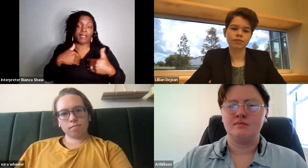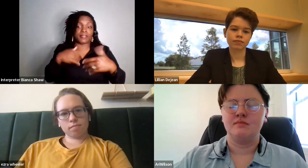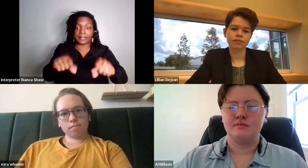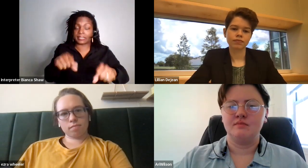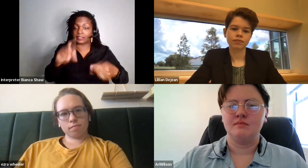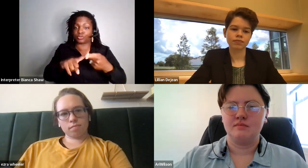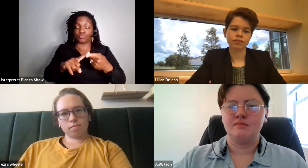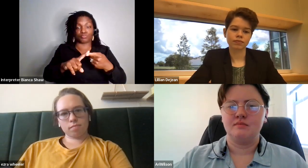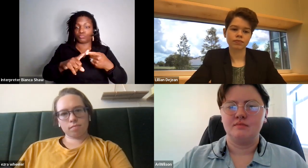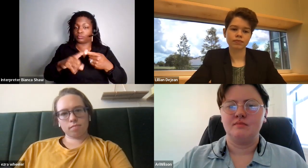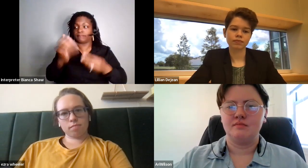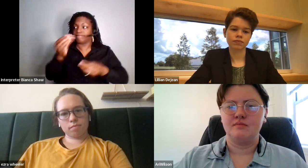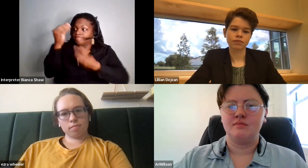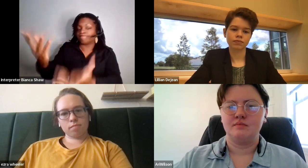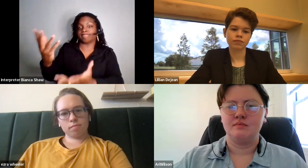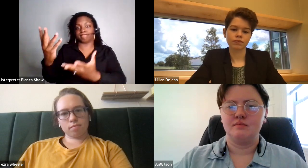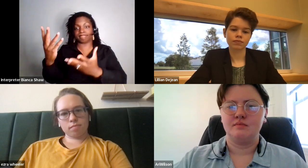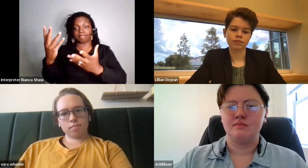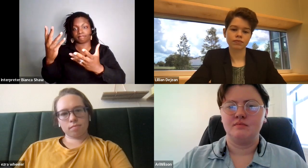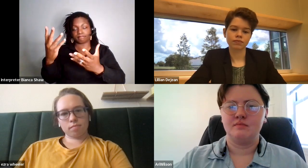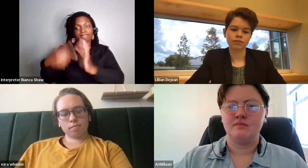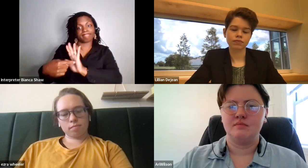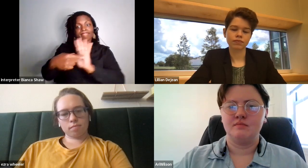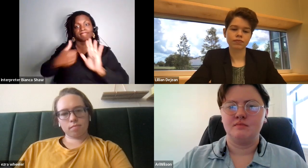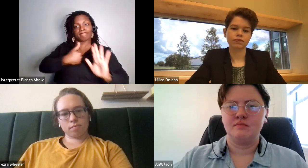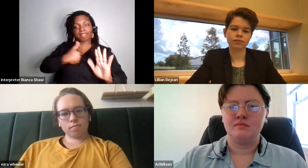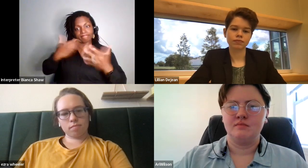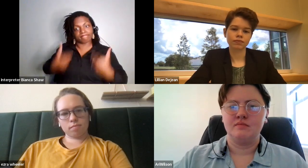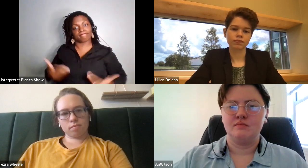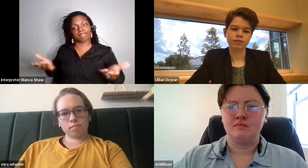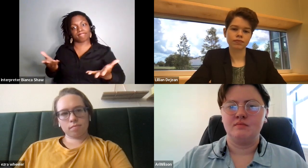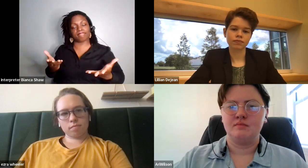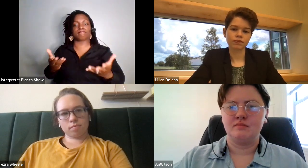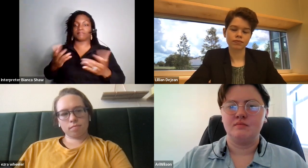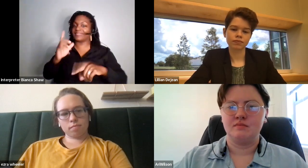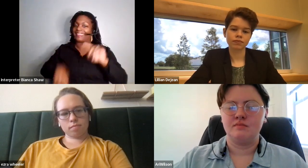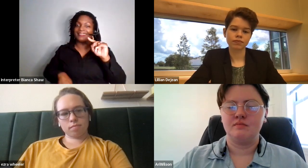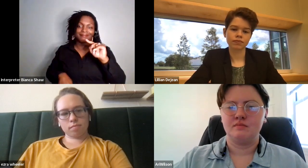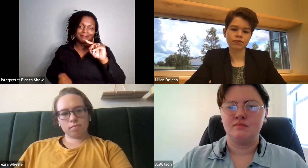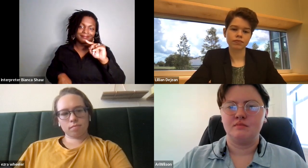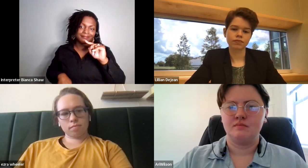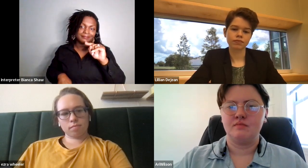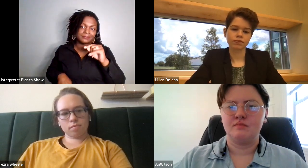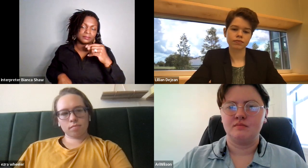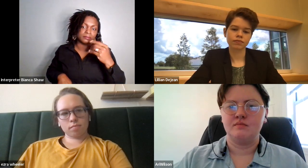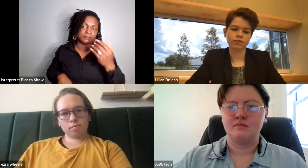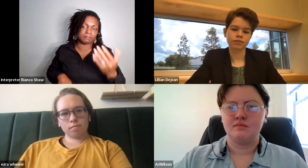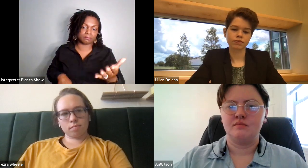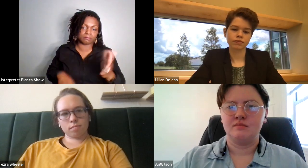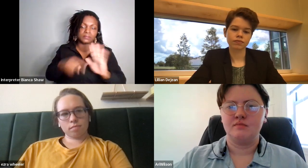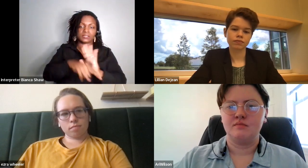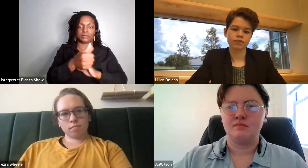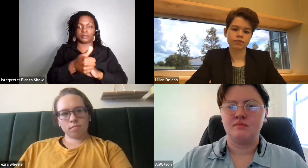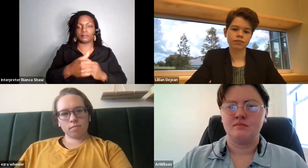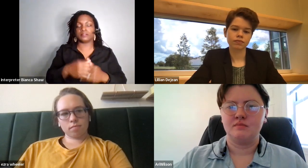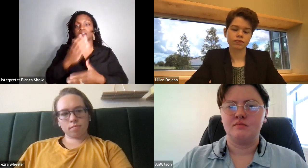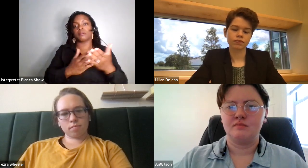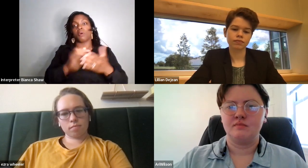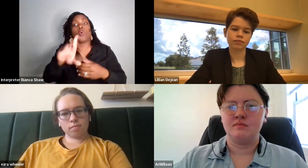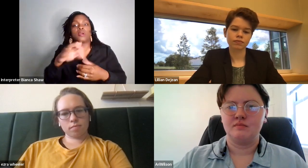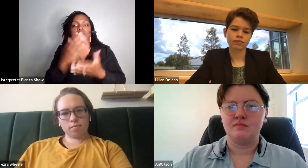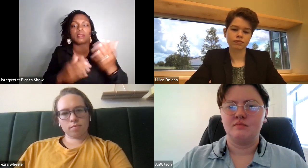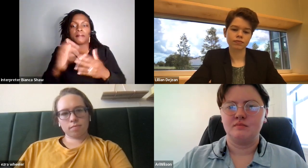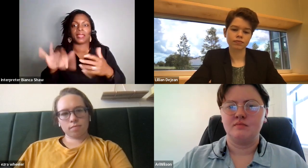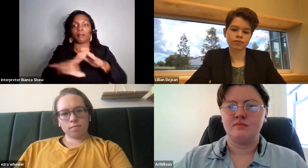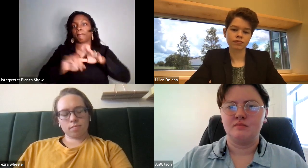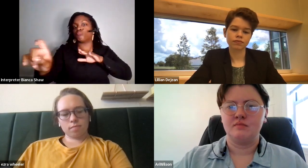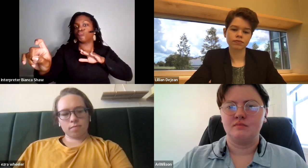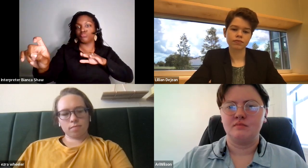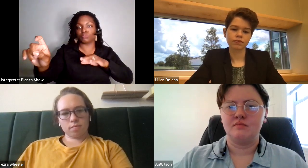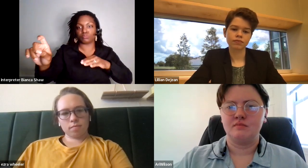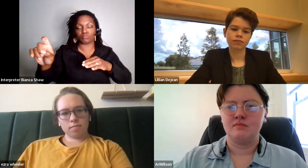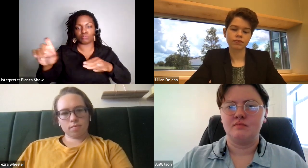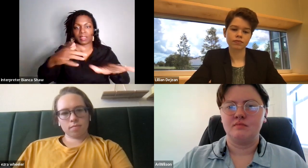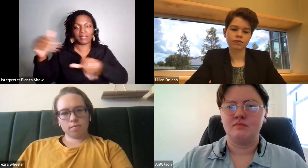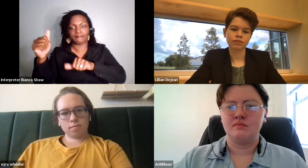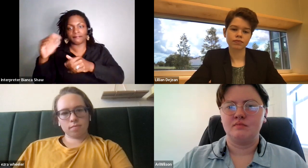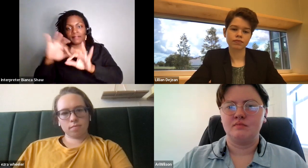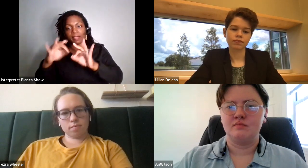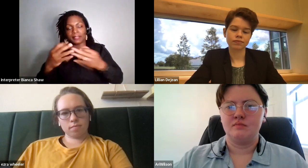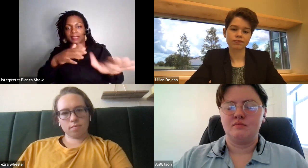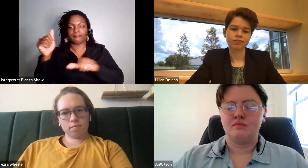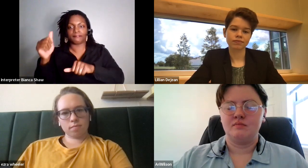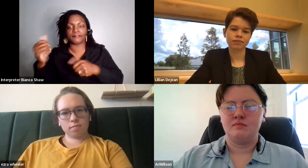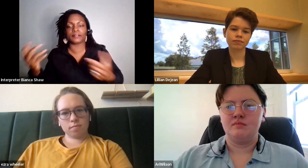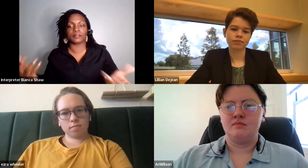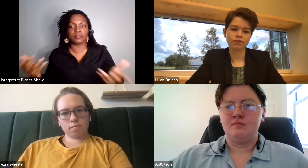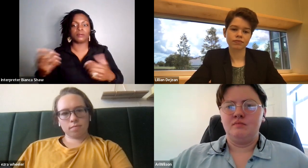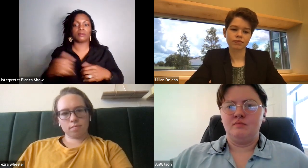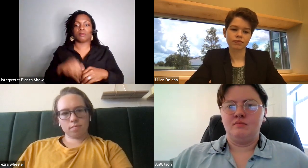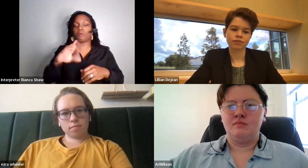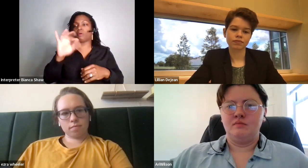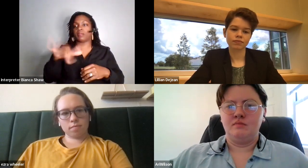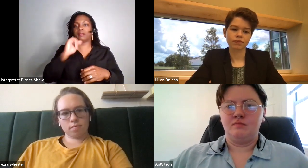You know a lot of times, you know. families reject us because, or we we run away, or families were decked us because we got to come out, or every time we meet a new family member we cut for the come out, you know or meet a new family member